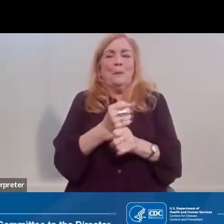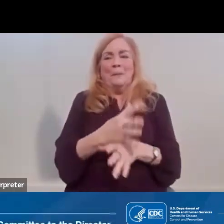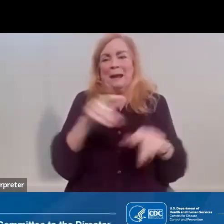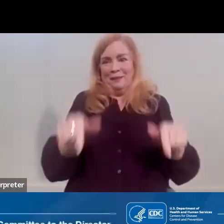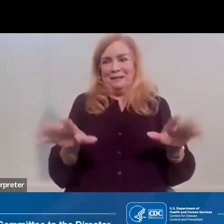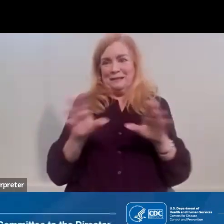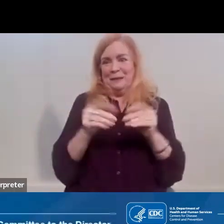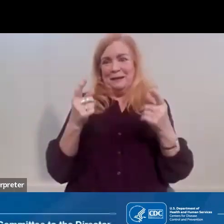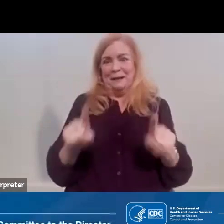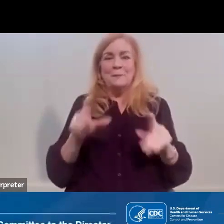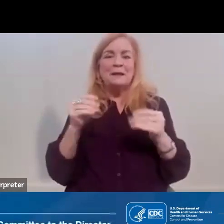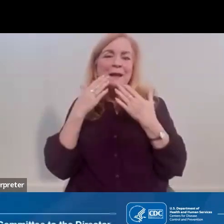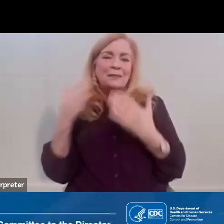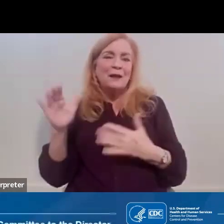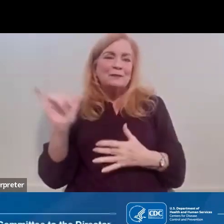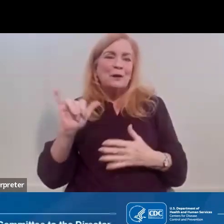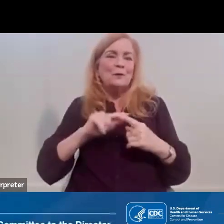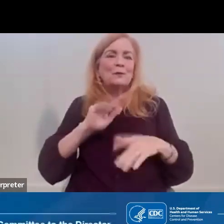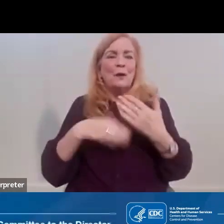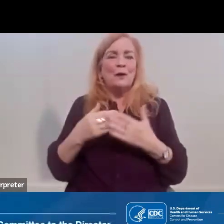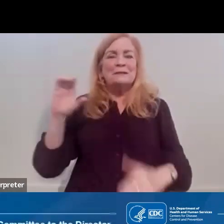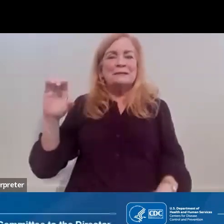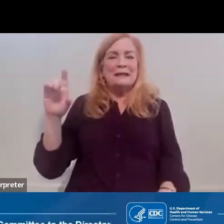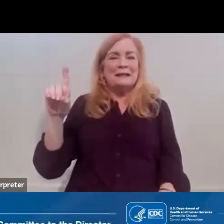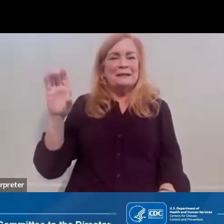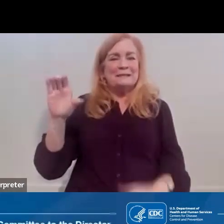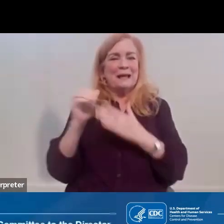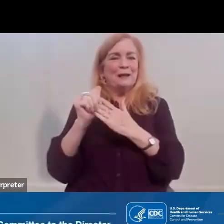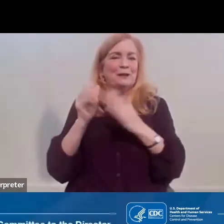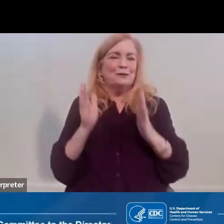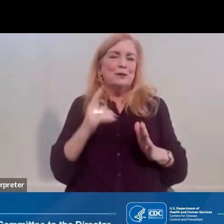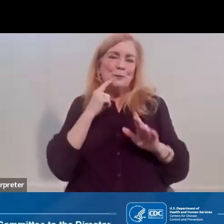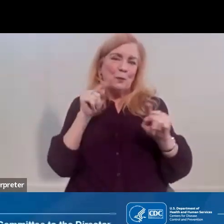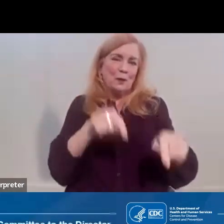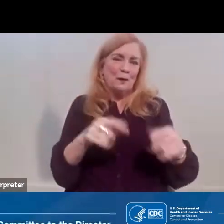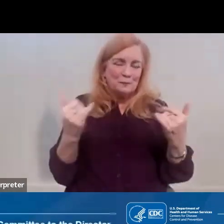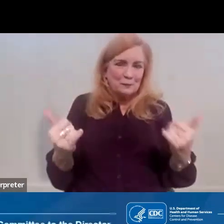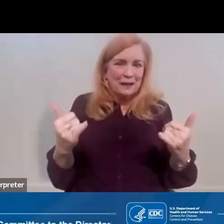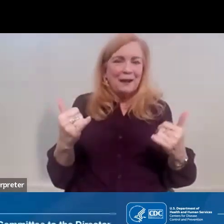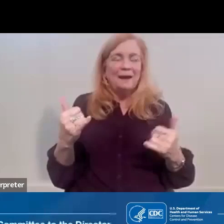And thanks also to all the CDC leadership that was here today for their willingness to engage